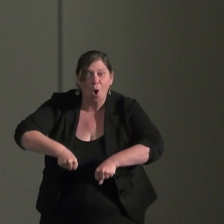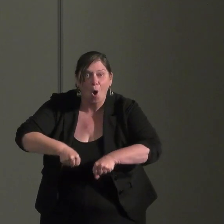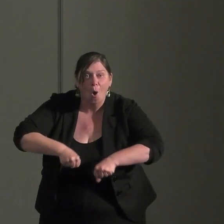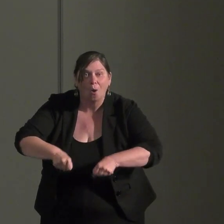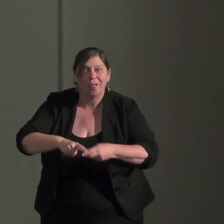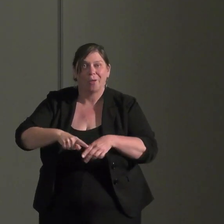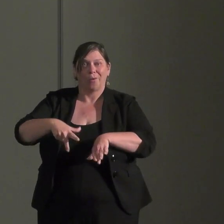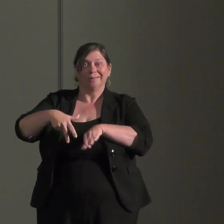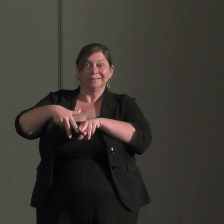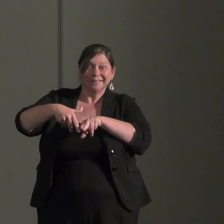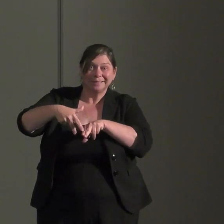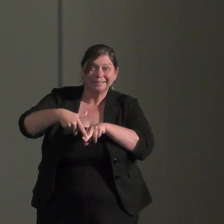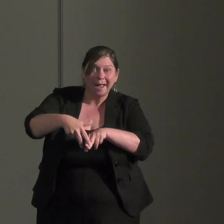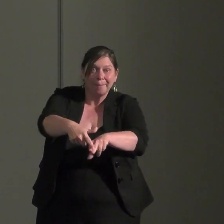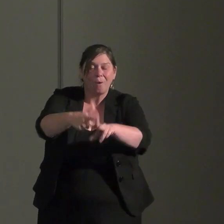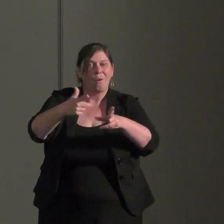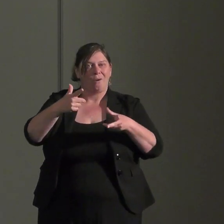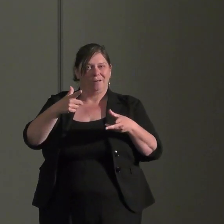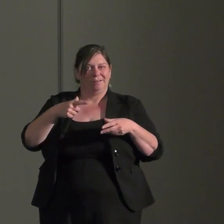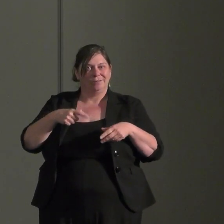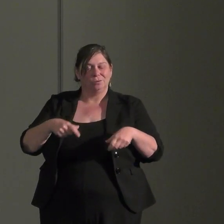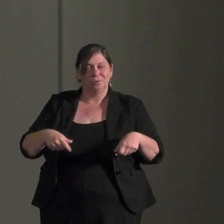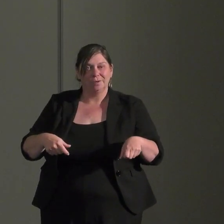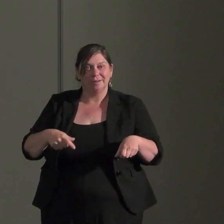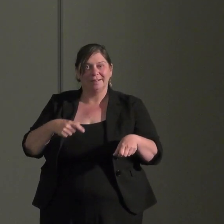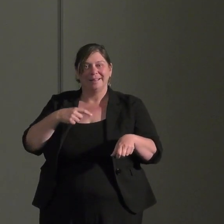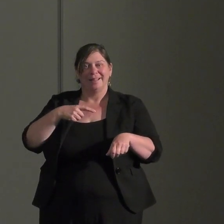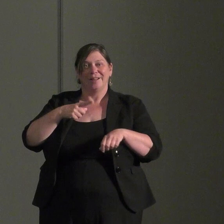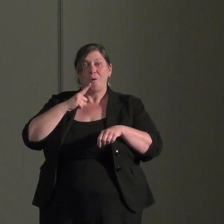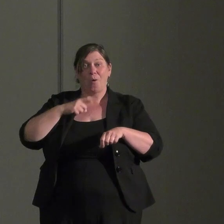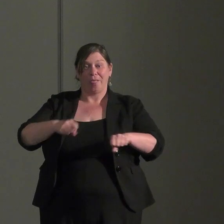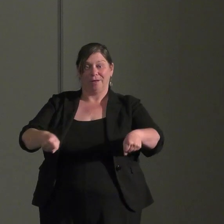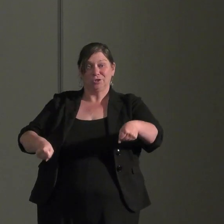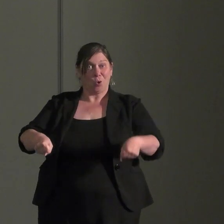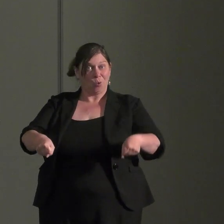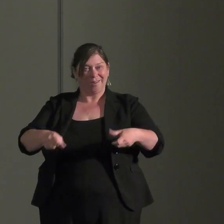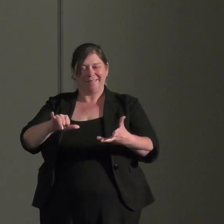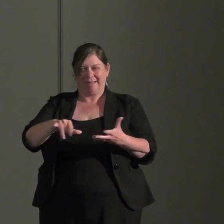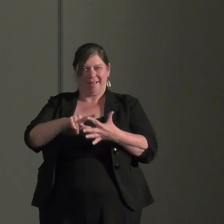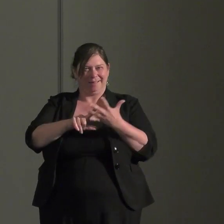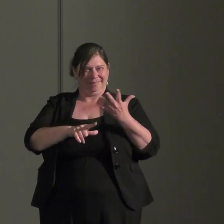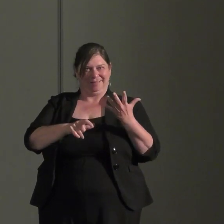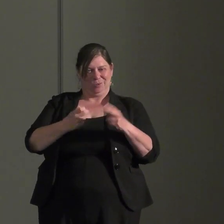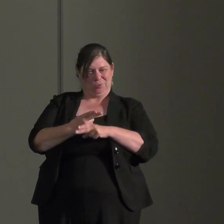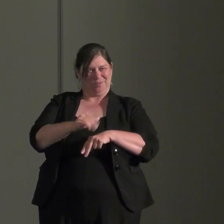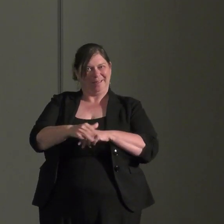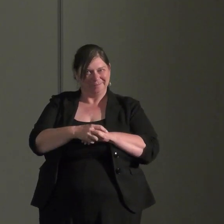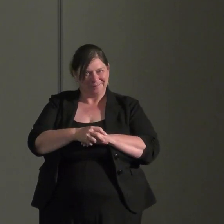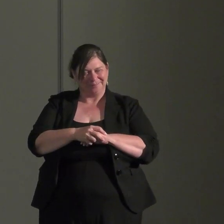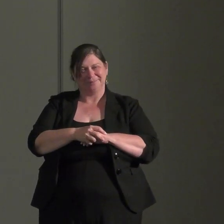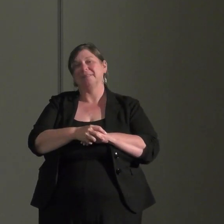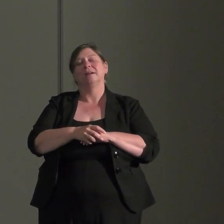needs to get from the sidewalk to the road. So I want to end by saying, that inclusively